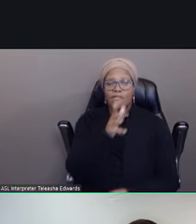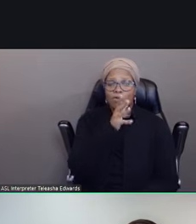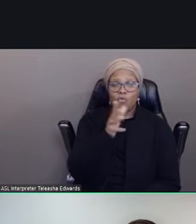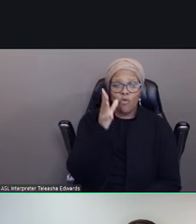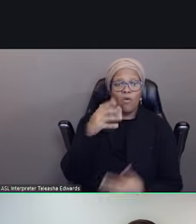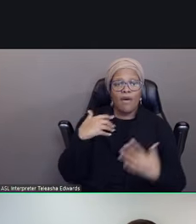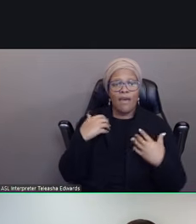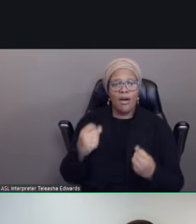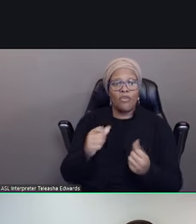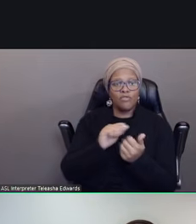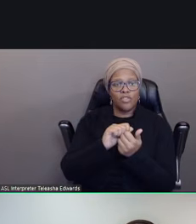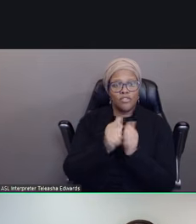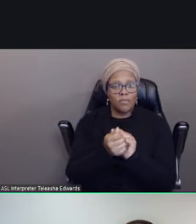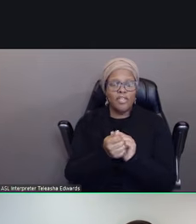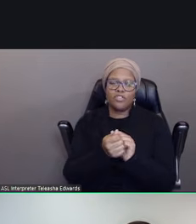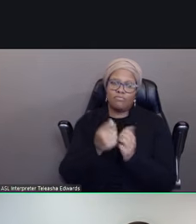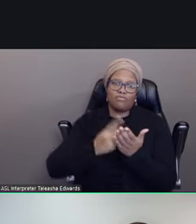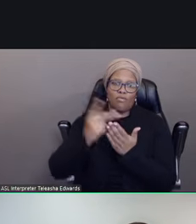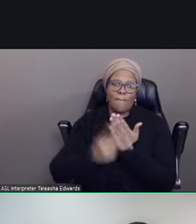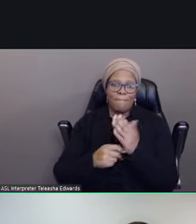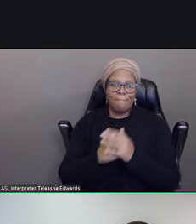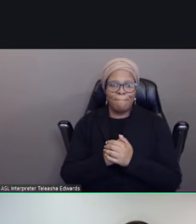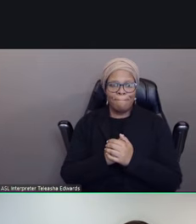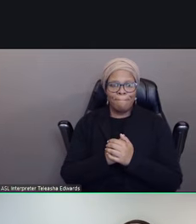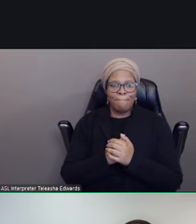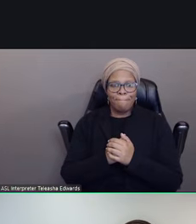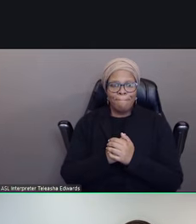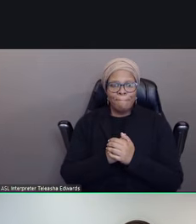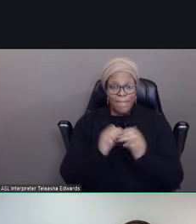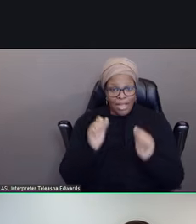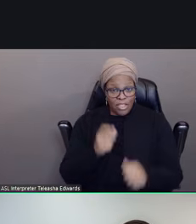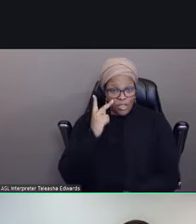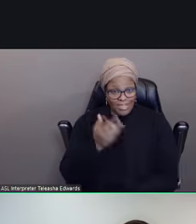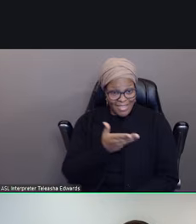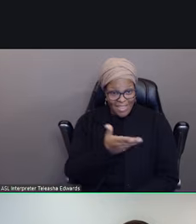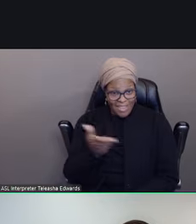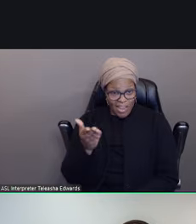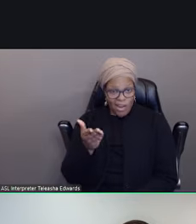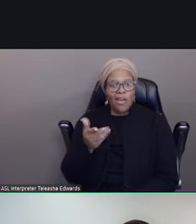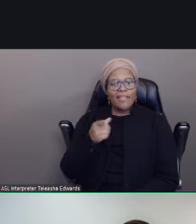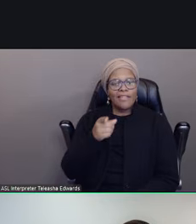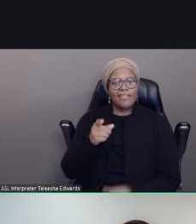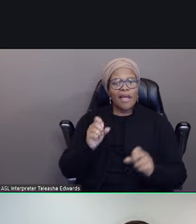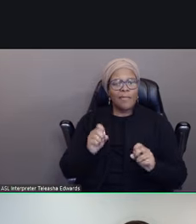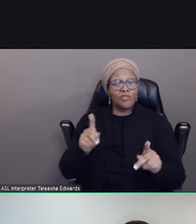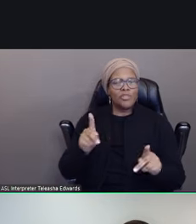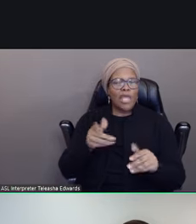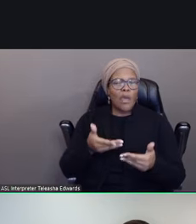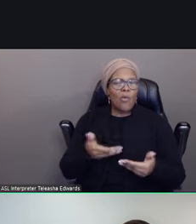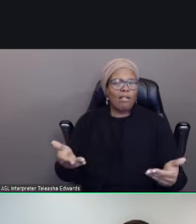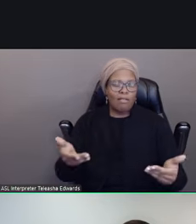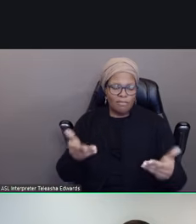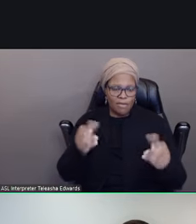Program. As you'll see on this slide, this is a welcome opportunity for our state to transform